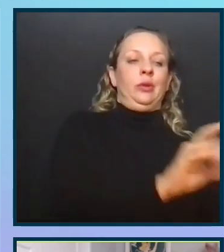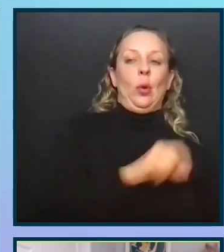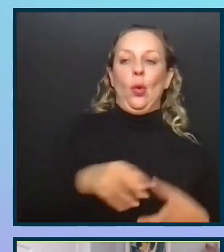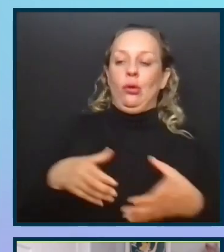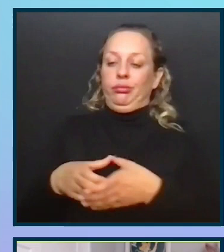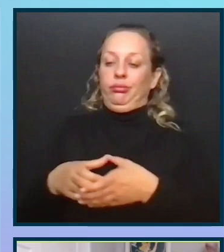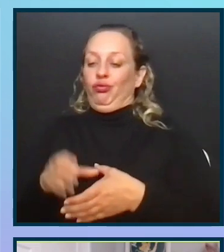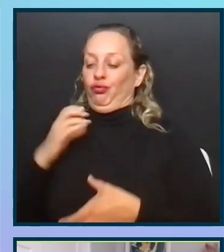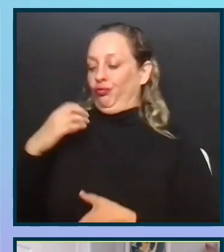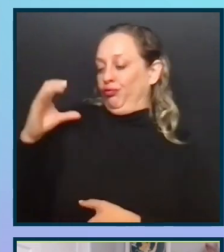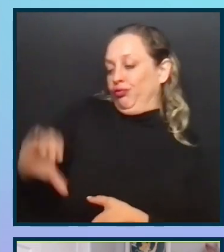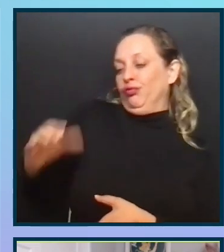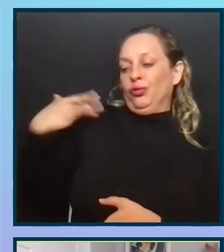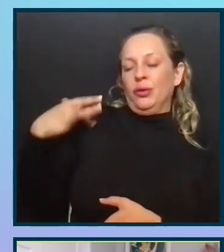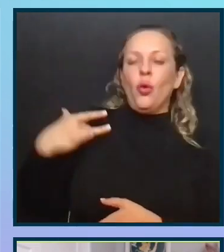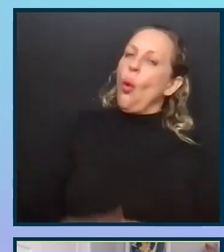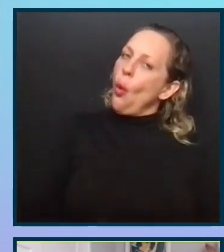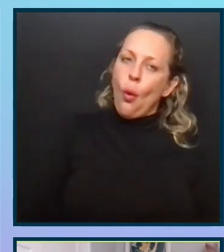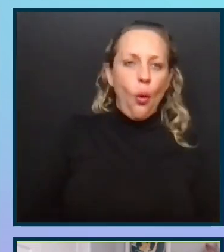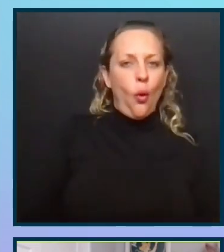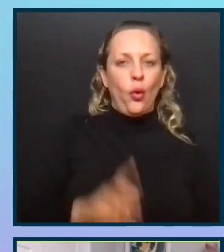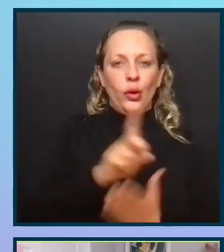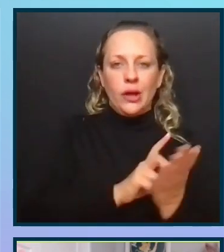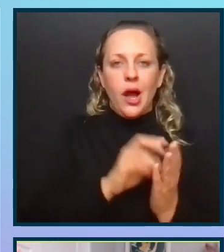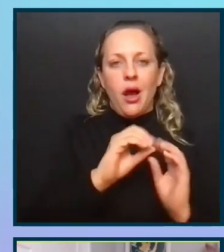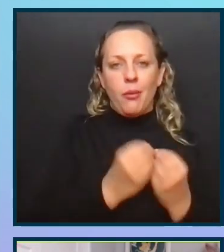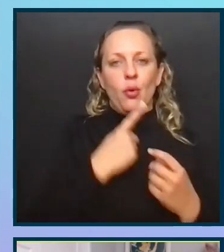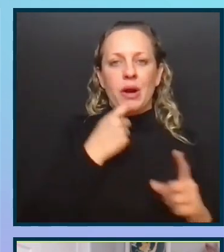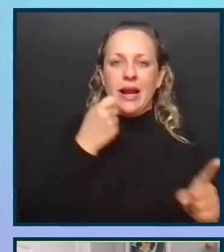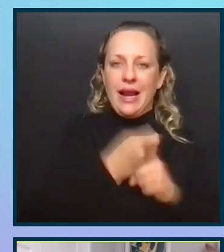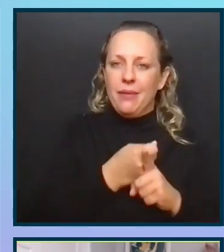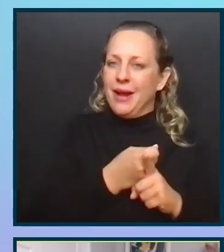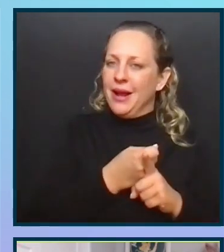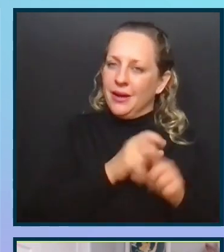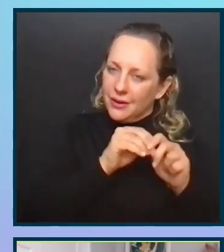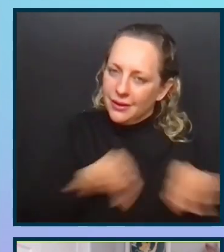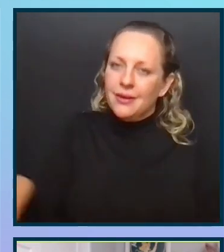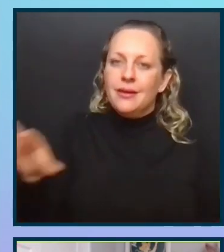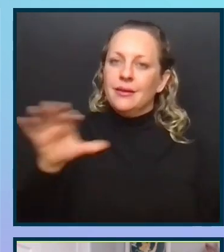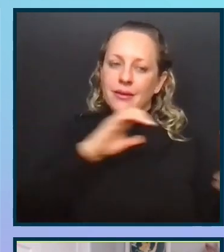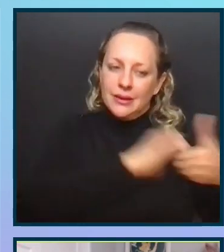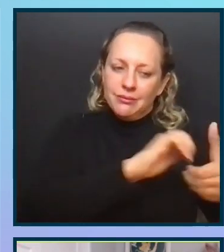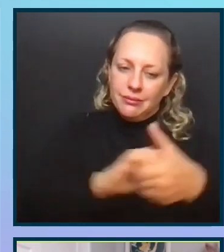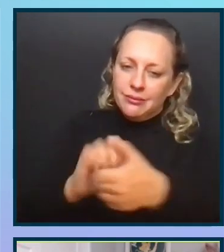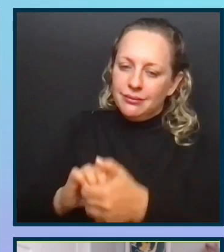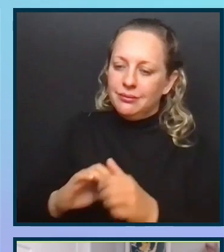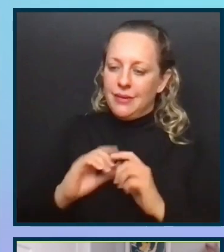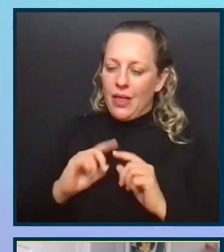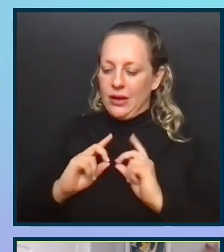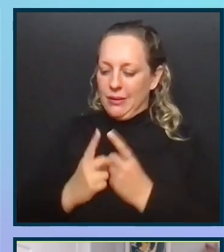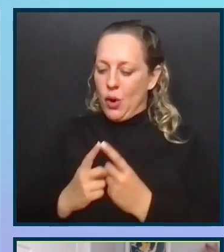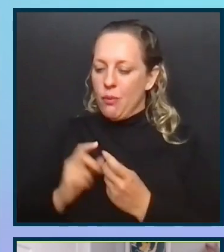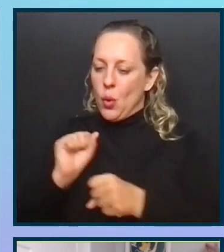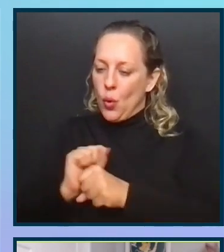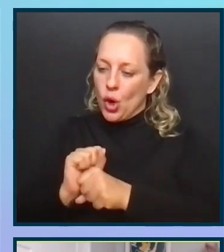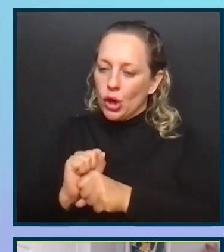And design operations help our impact at scale. We need designers across an organization